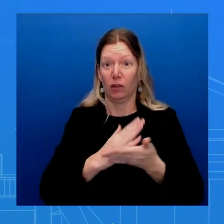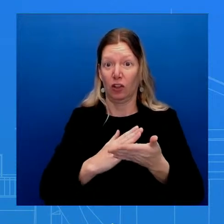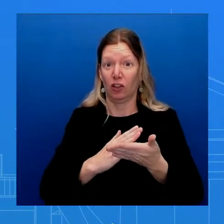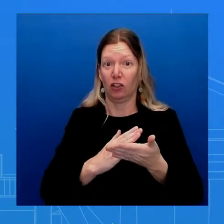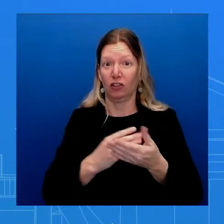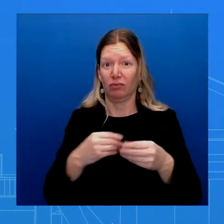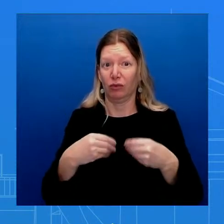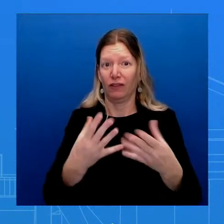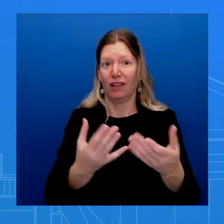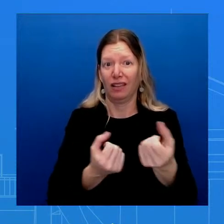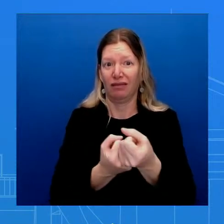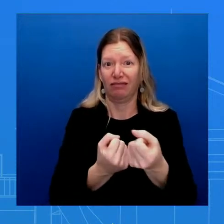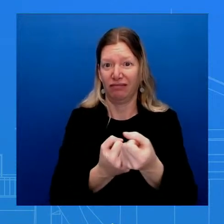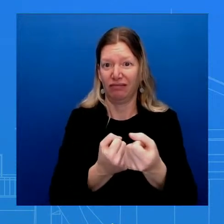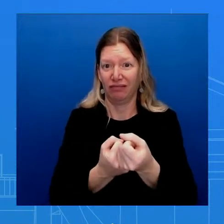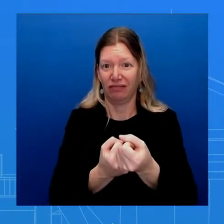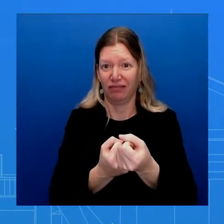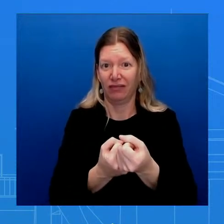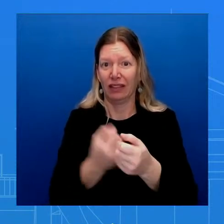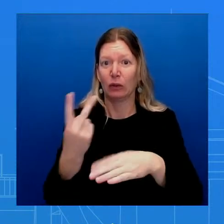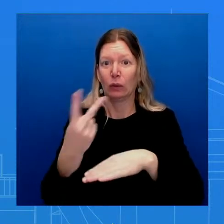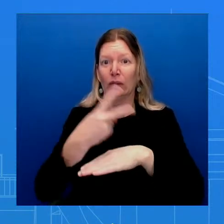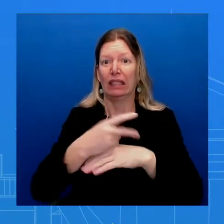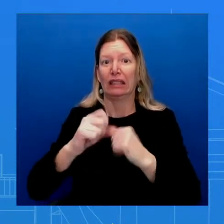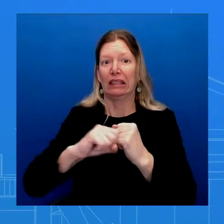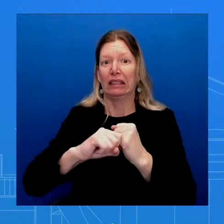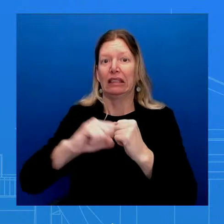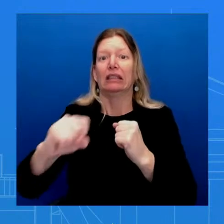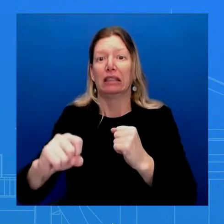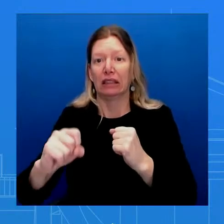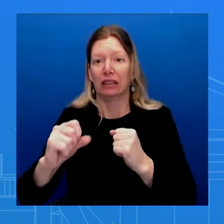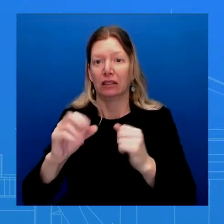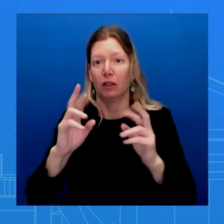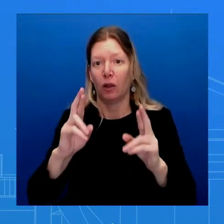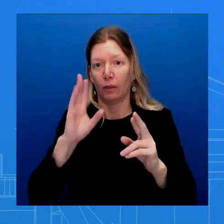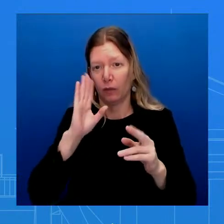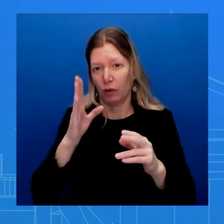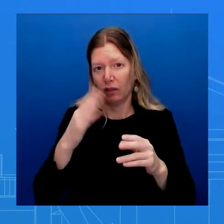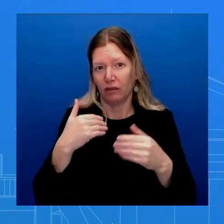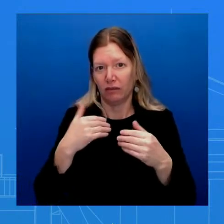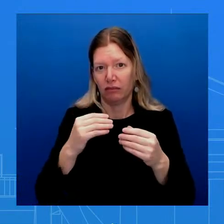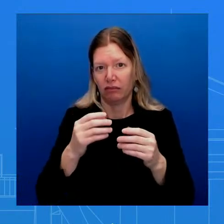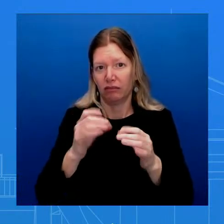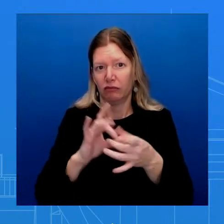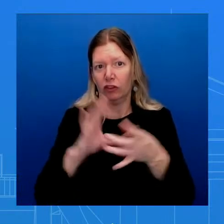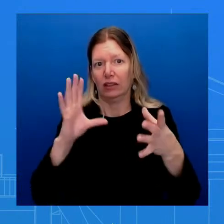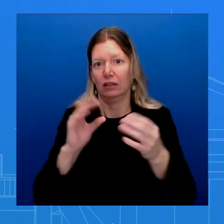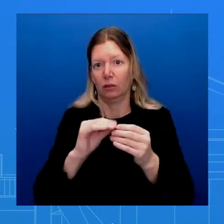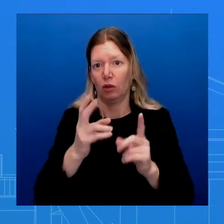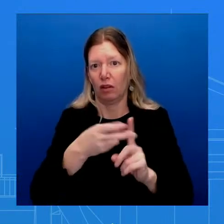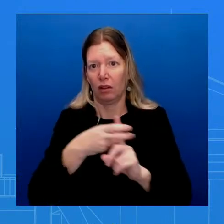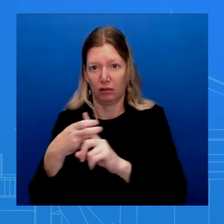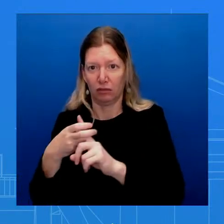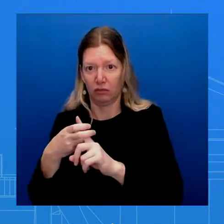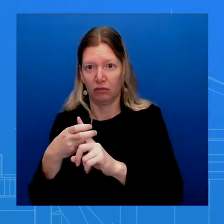And this is very personal for this President. He's been very much engaged. You've seen us read out conversations that he's had -- right?